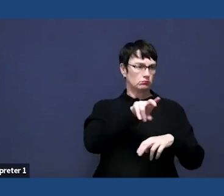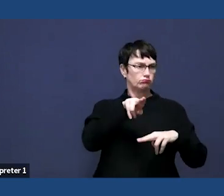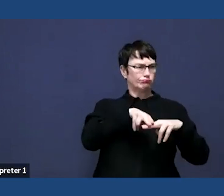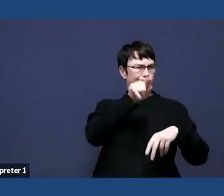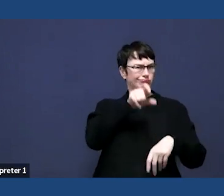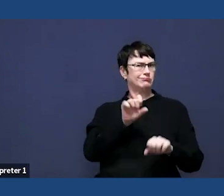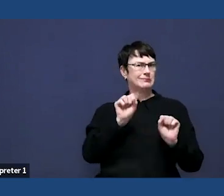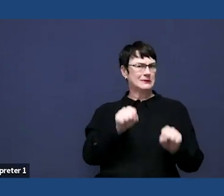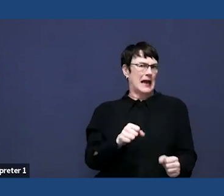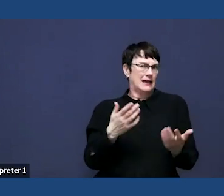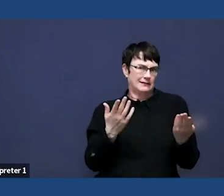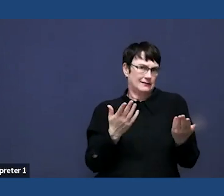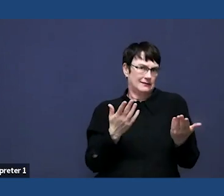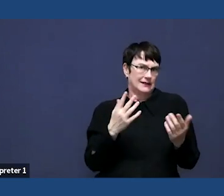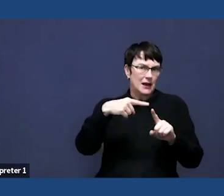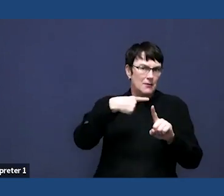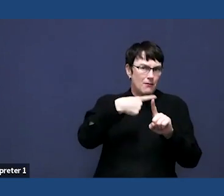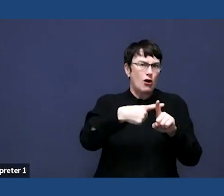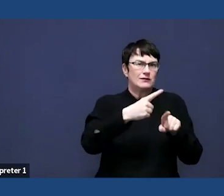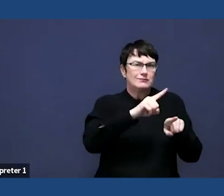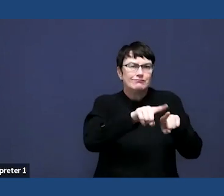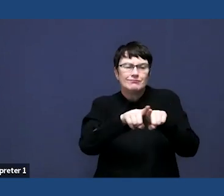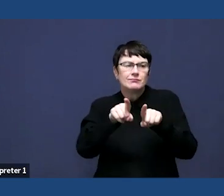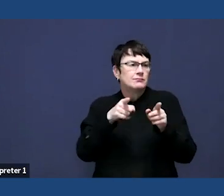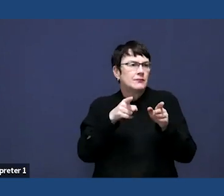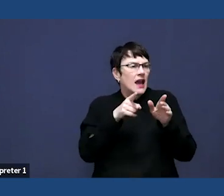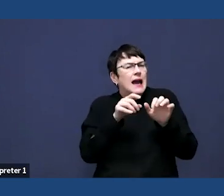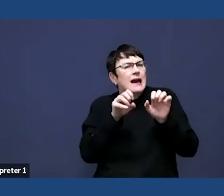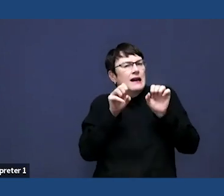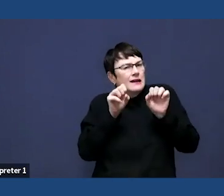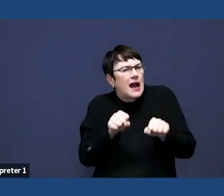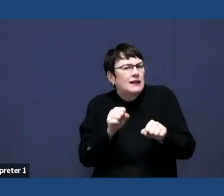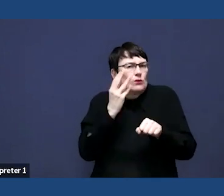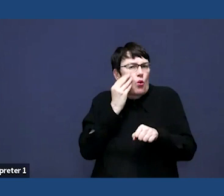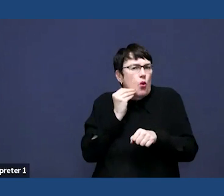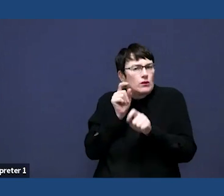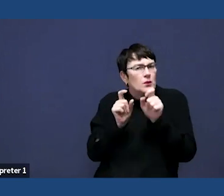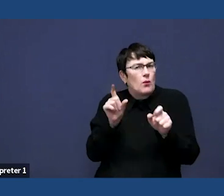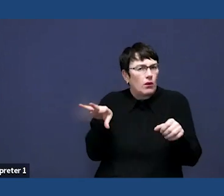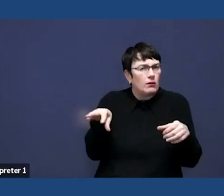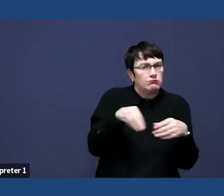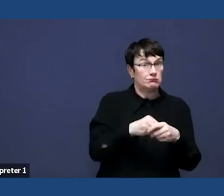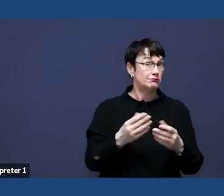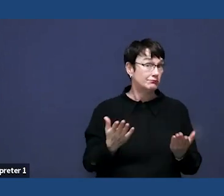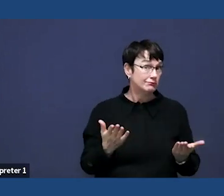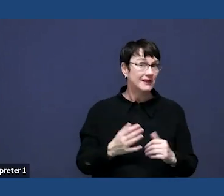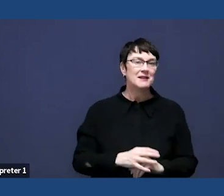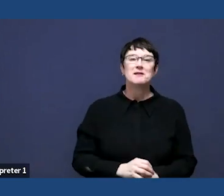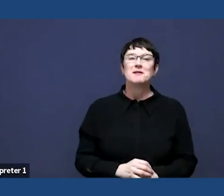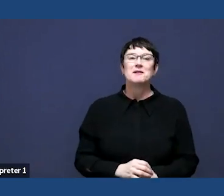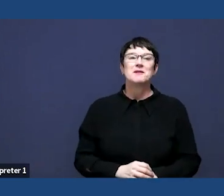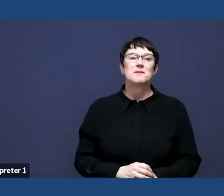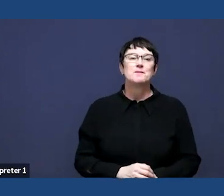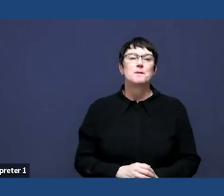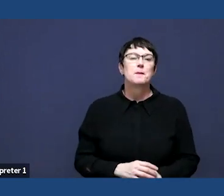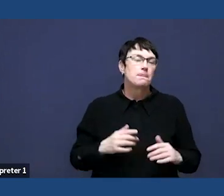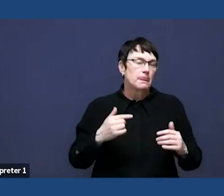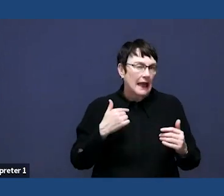group of cohorts to be there. Much of my work, as France alluded to, over the past year has focused on how to promote